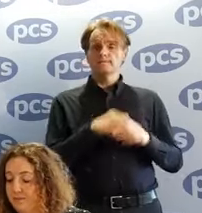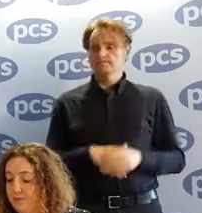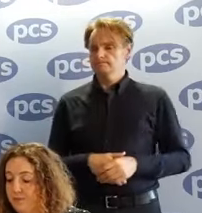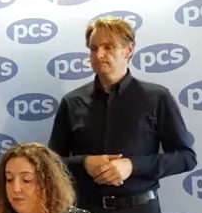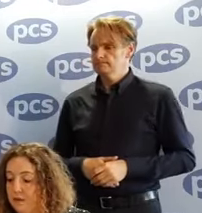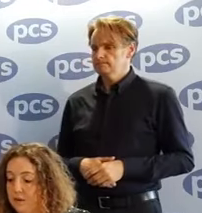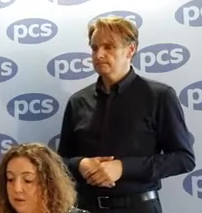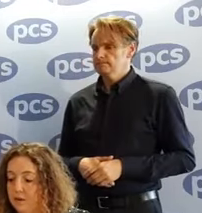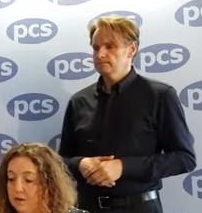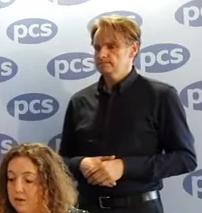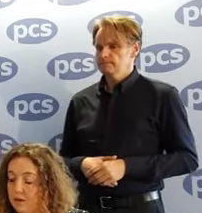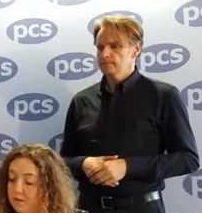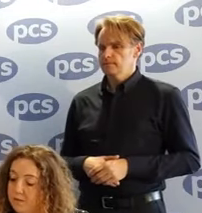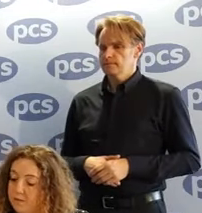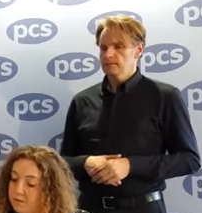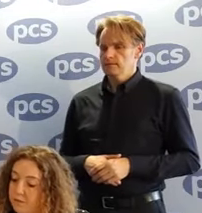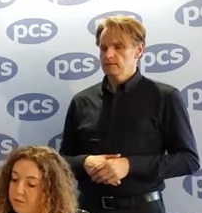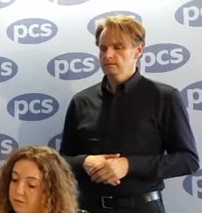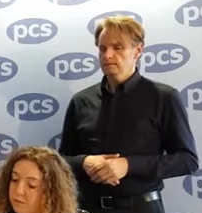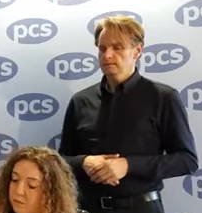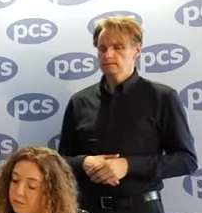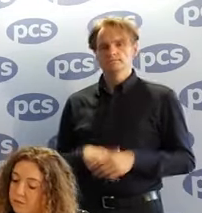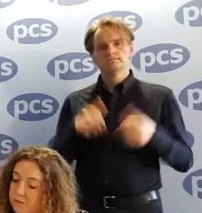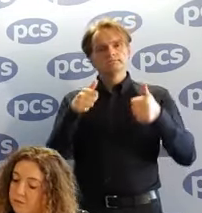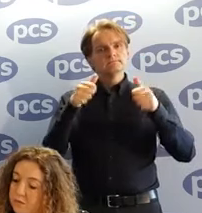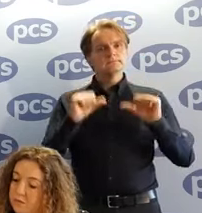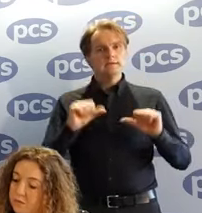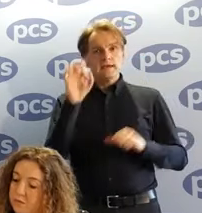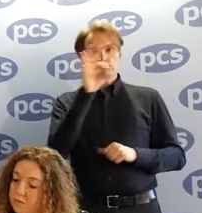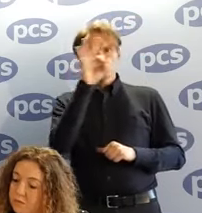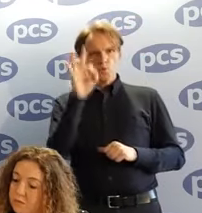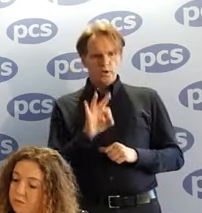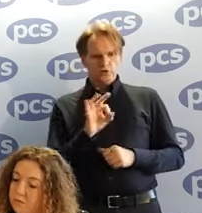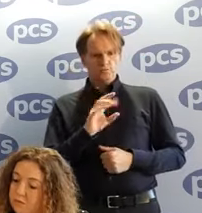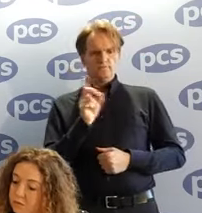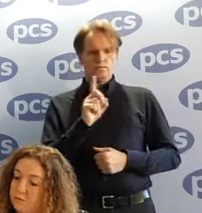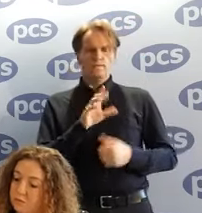thanks Fran I've got a question here, it's around the vote, getting the